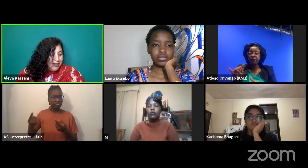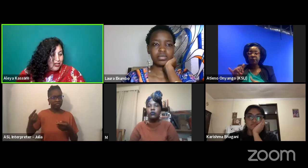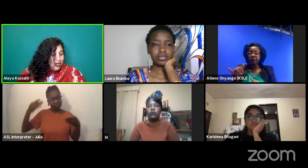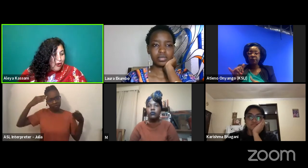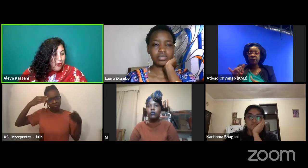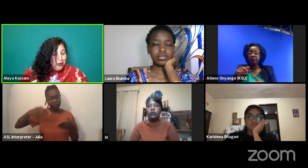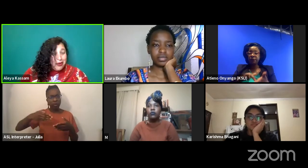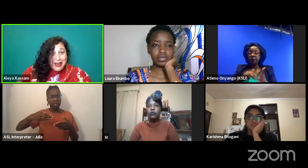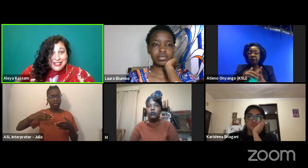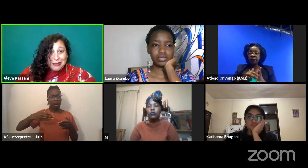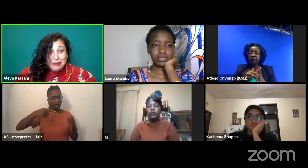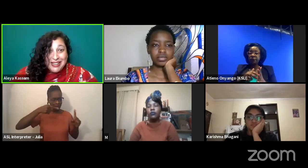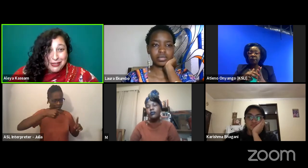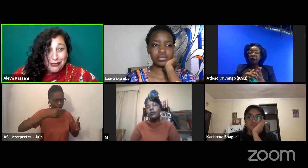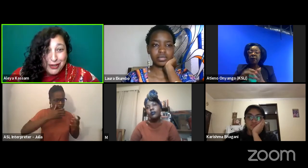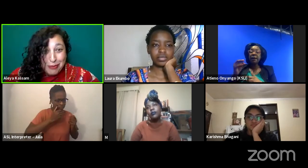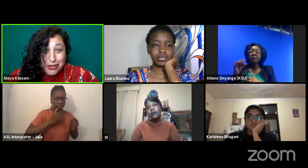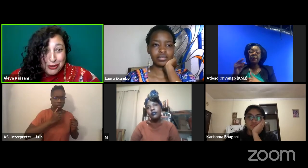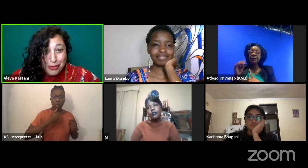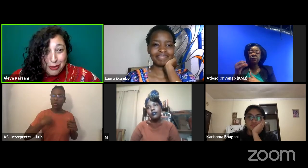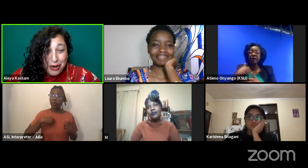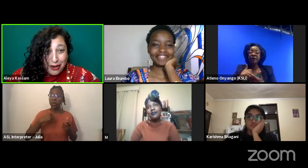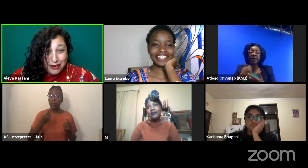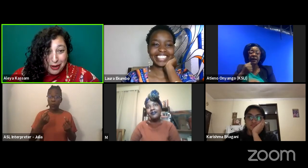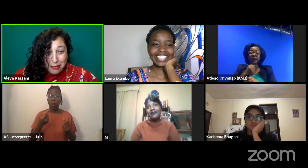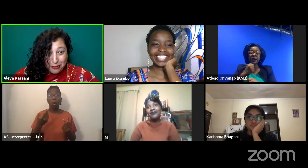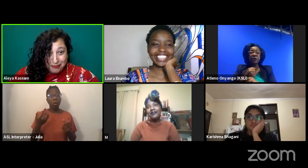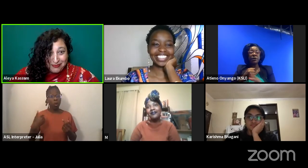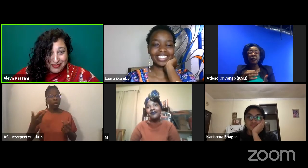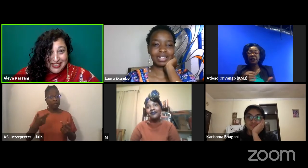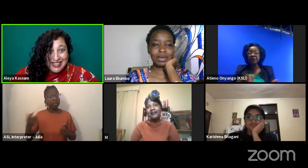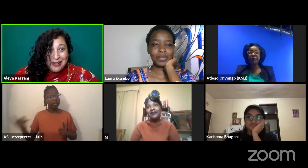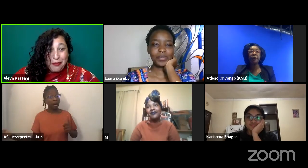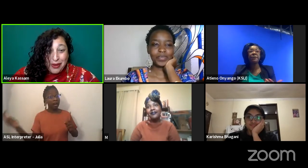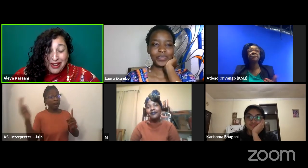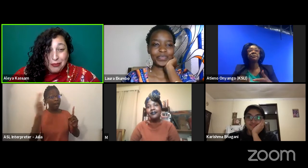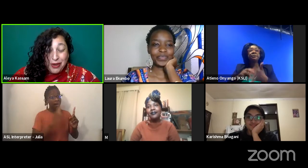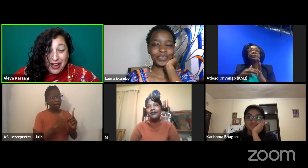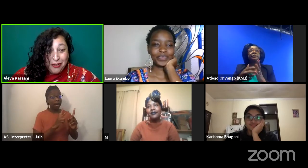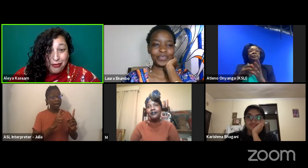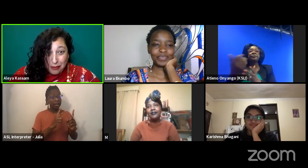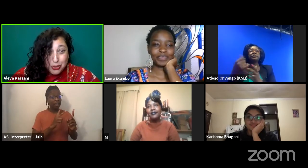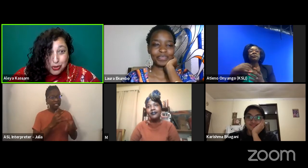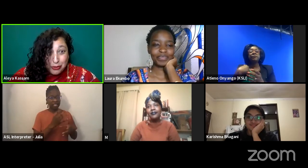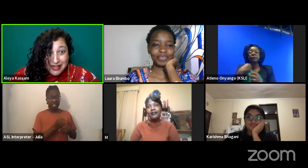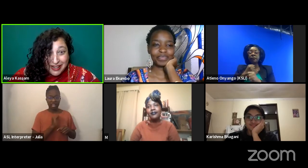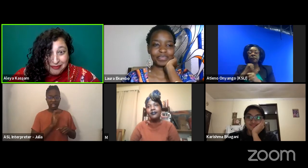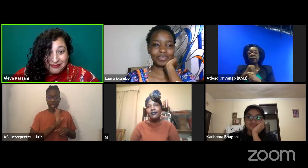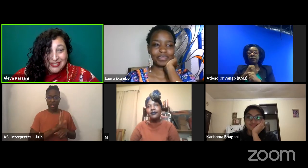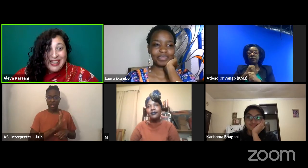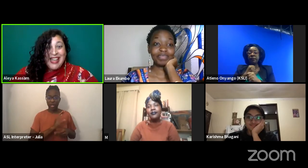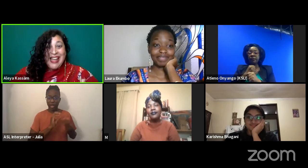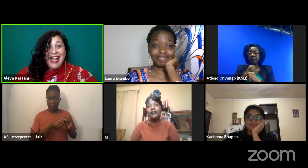And so we went to meet Field Marshal Muthoni we got her number from social media